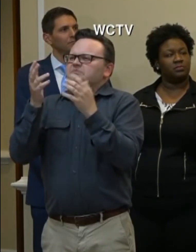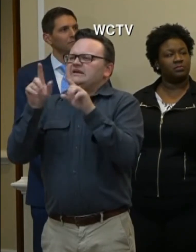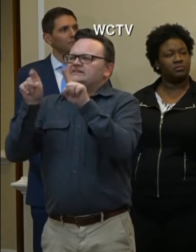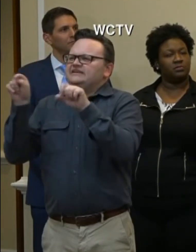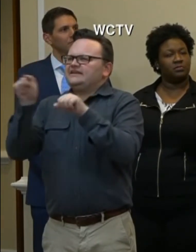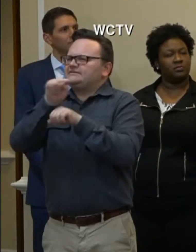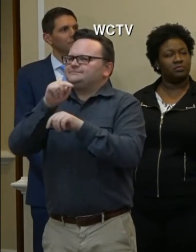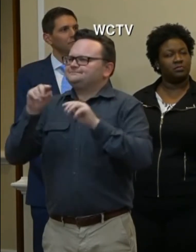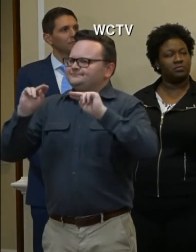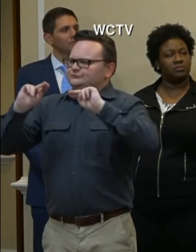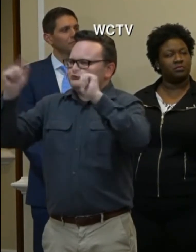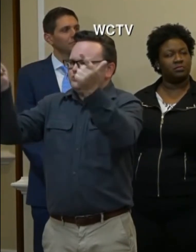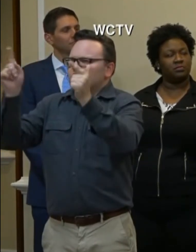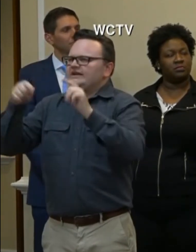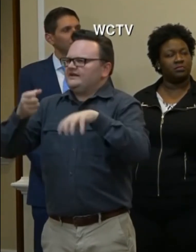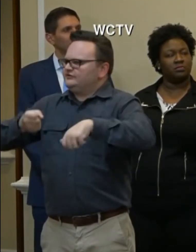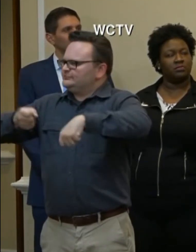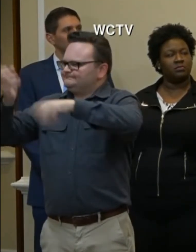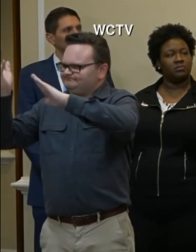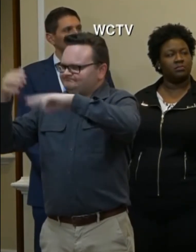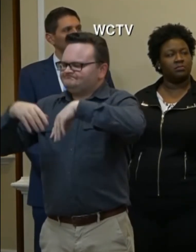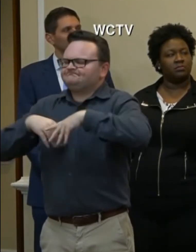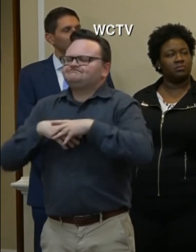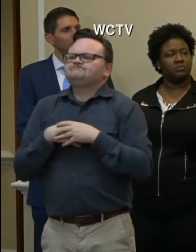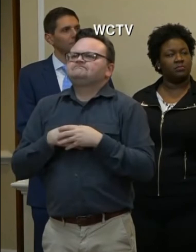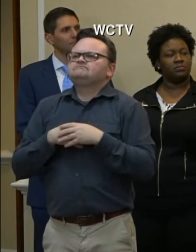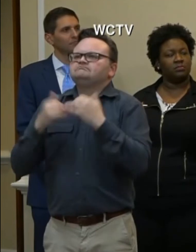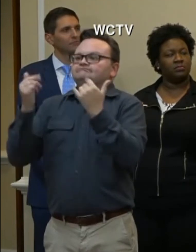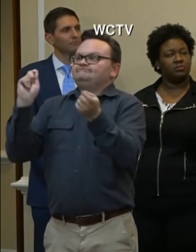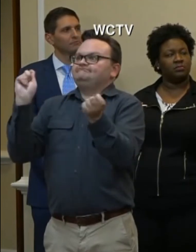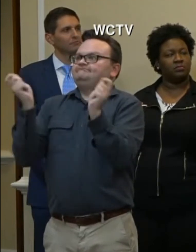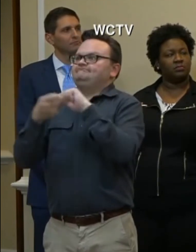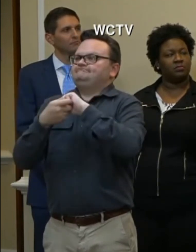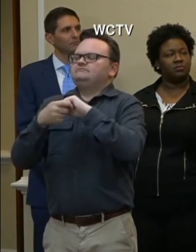now being rectified they're gonna have a within short order four million tests